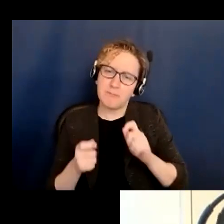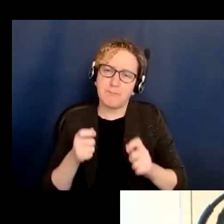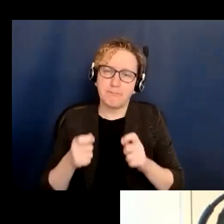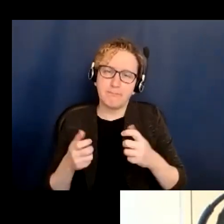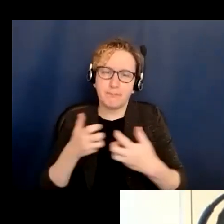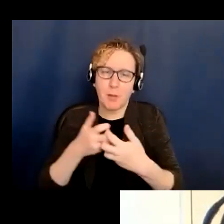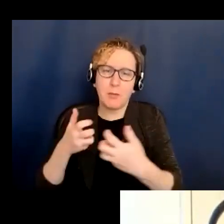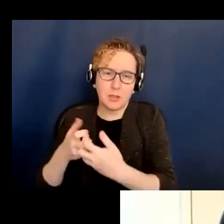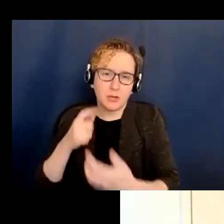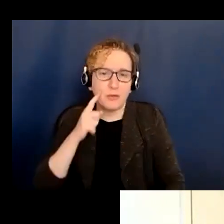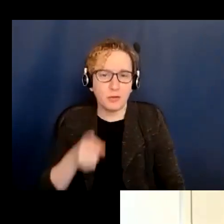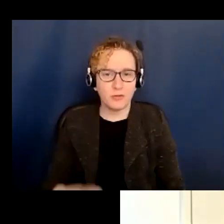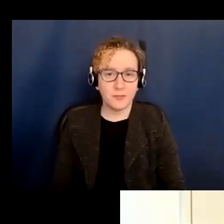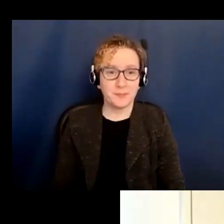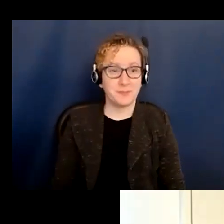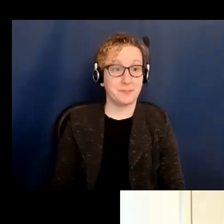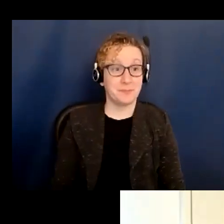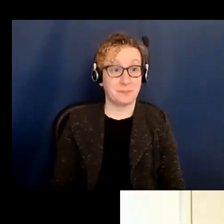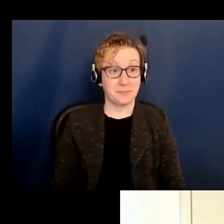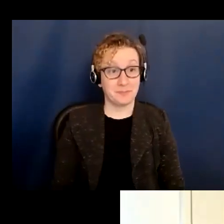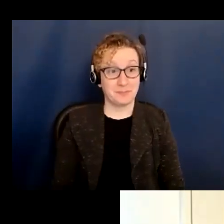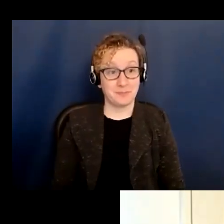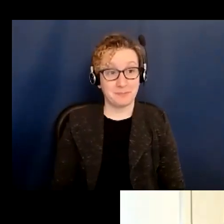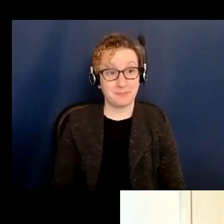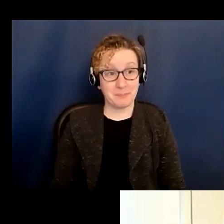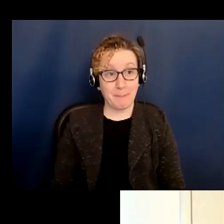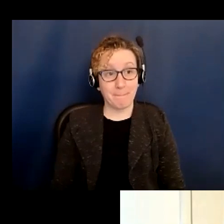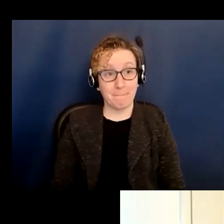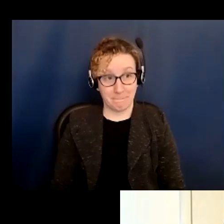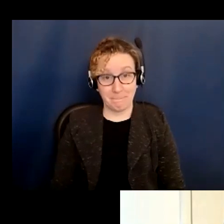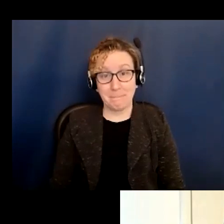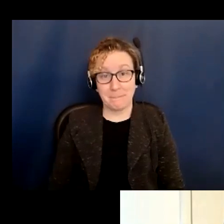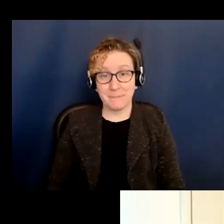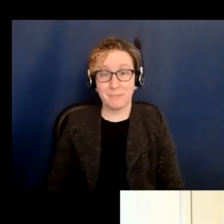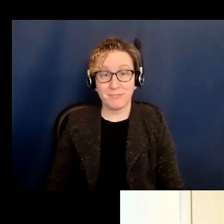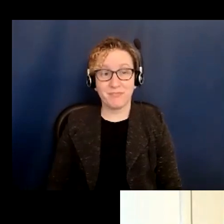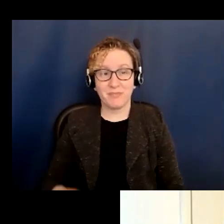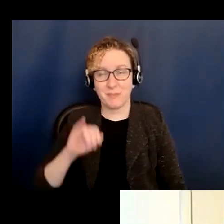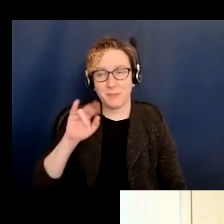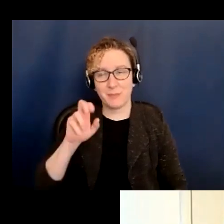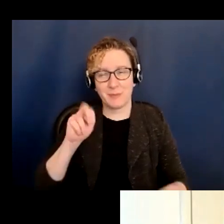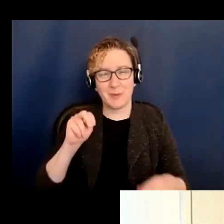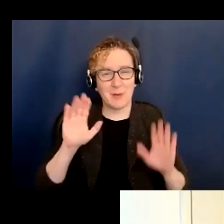That is great.